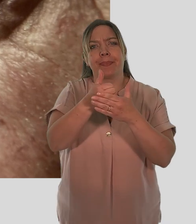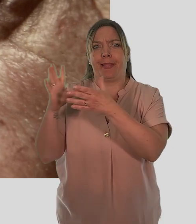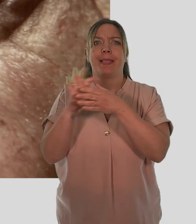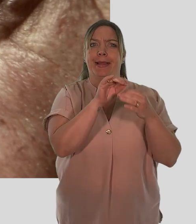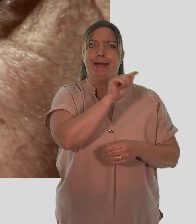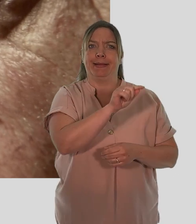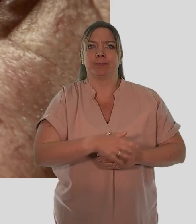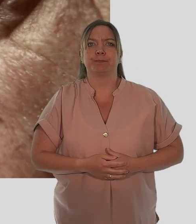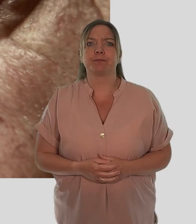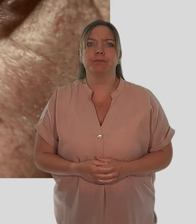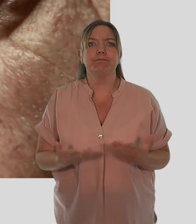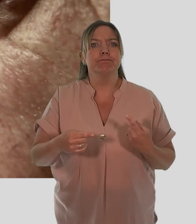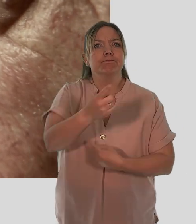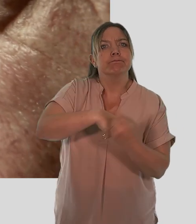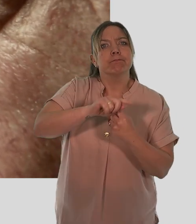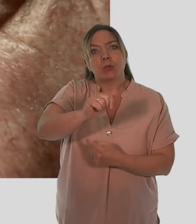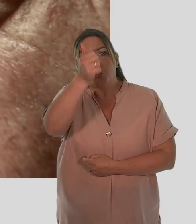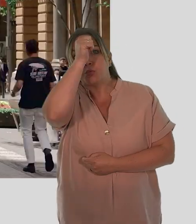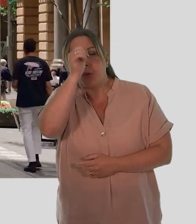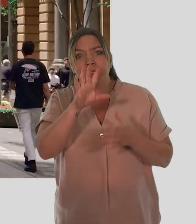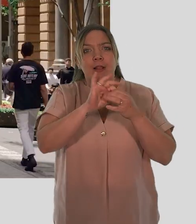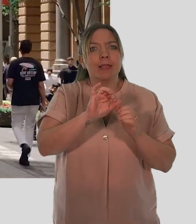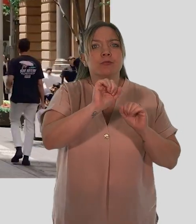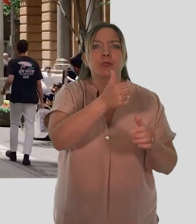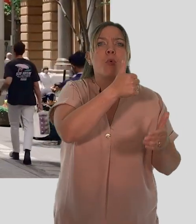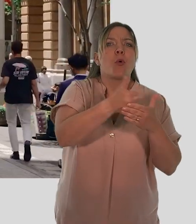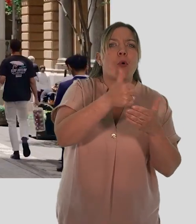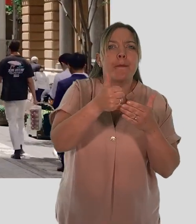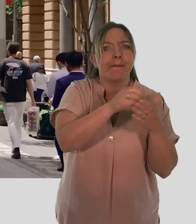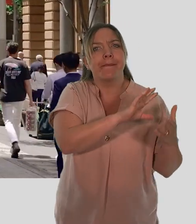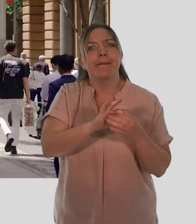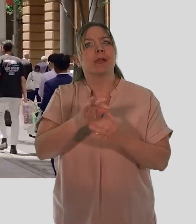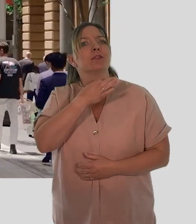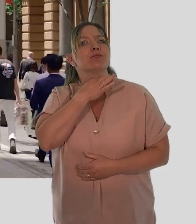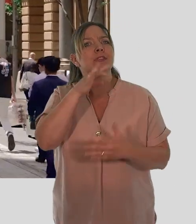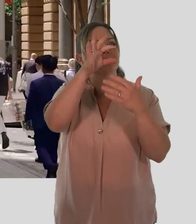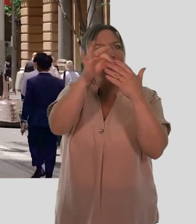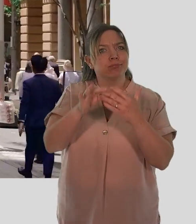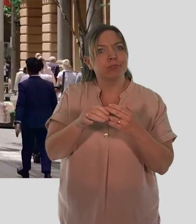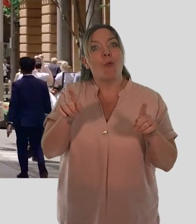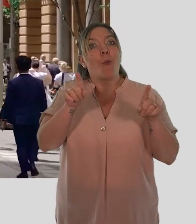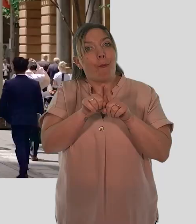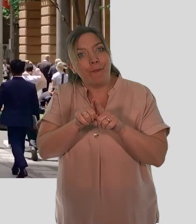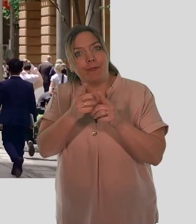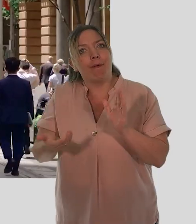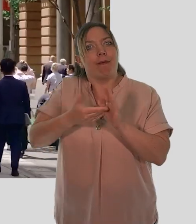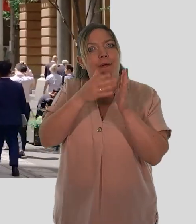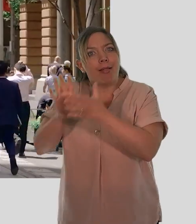which effects the prevalence of dementia risk factors. Our knowledge of the prevalence of these risk factors